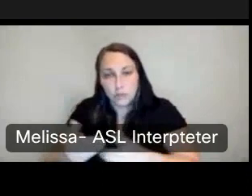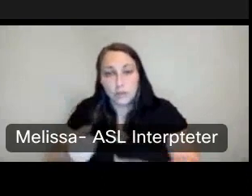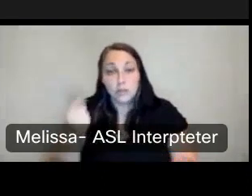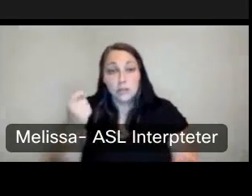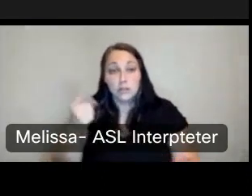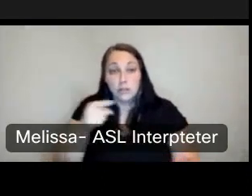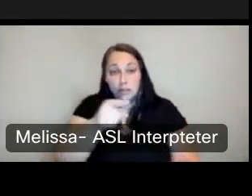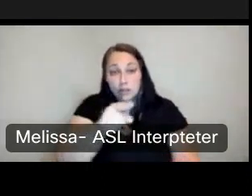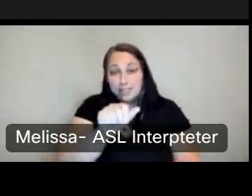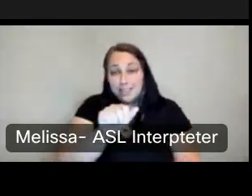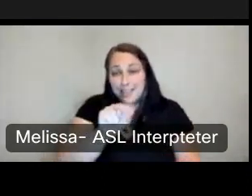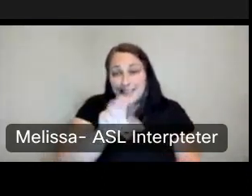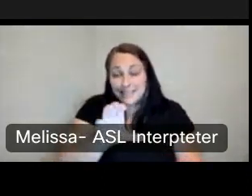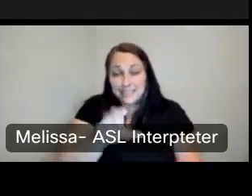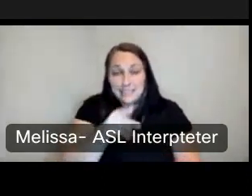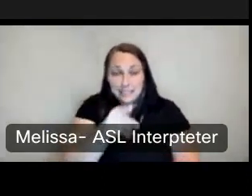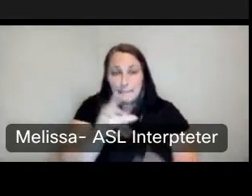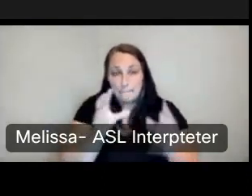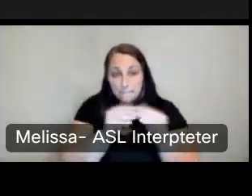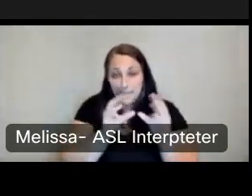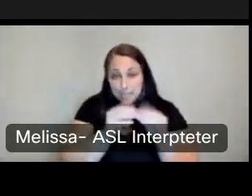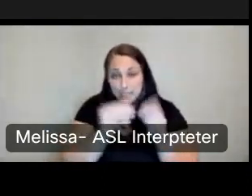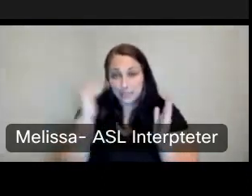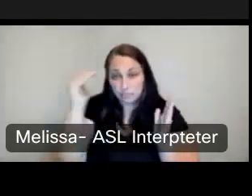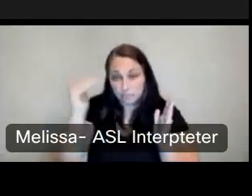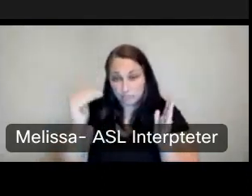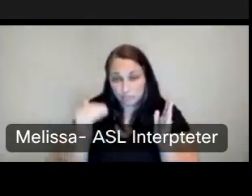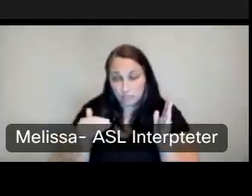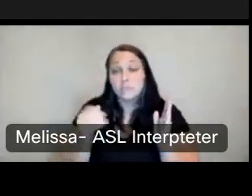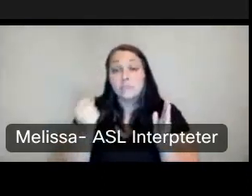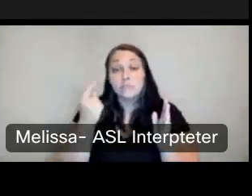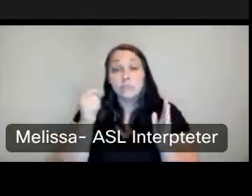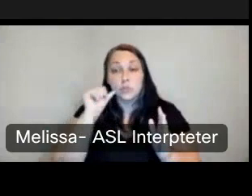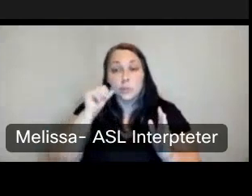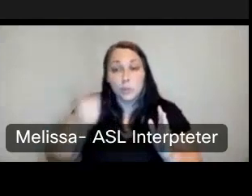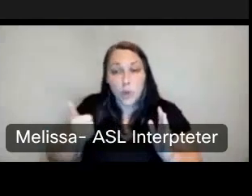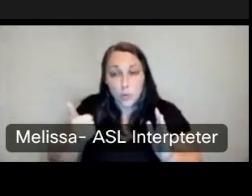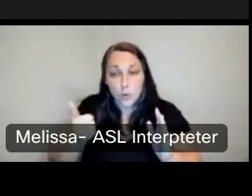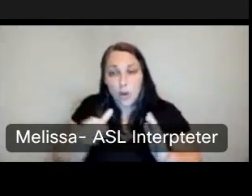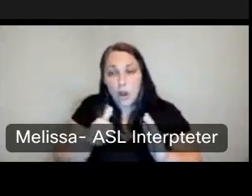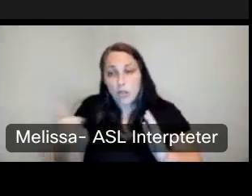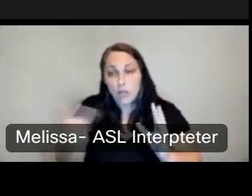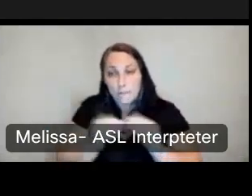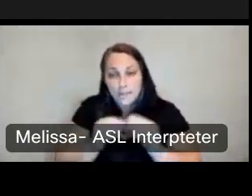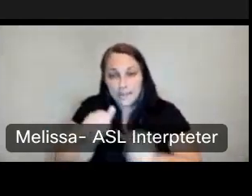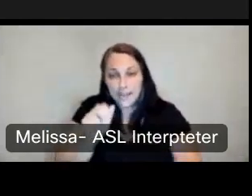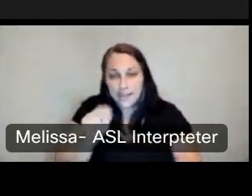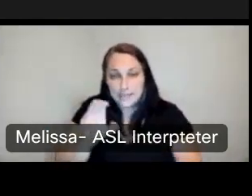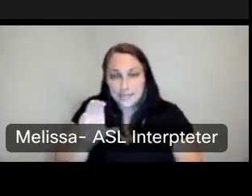7 that we've been attending we have another meeting tomorrow for anc7b and then one on